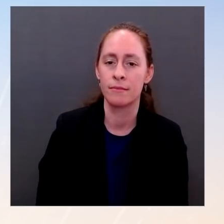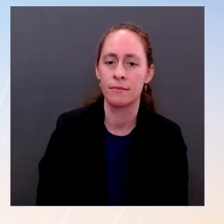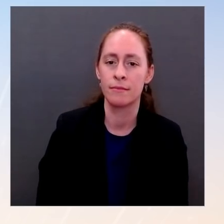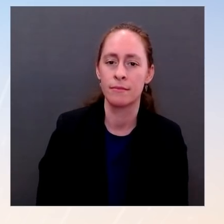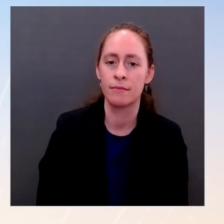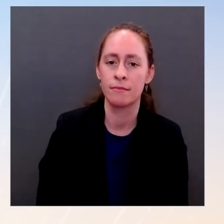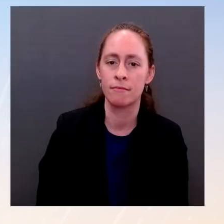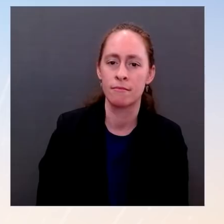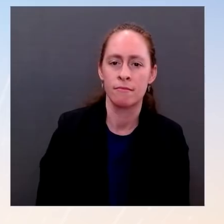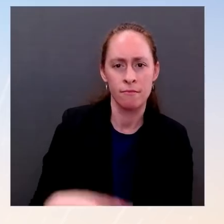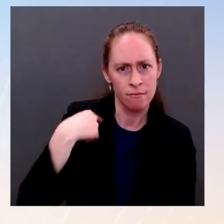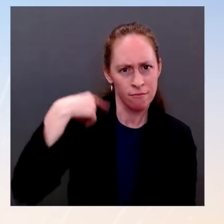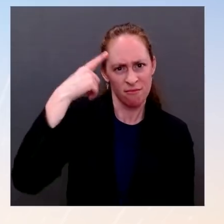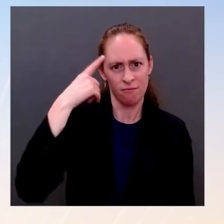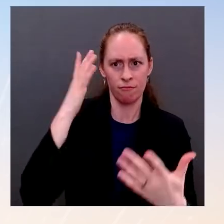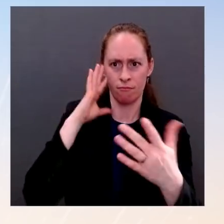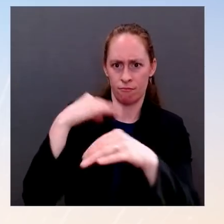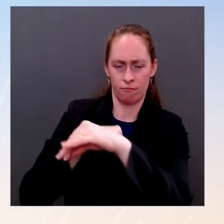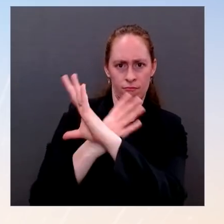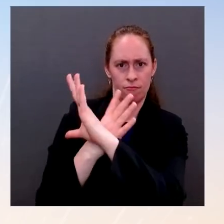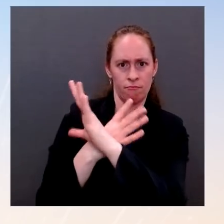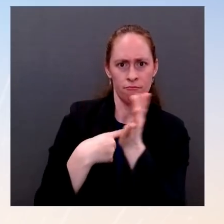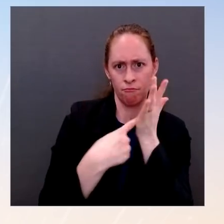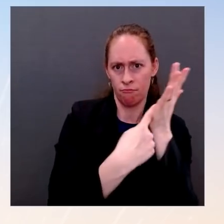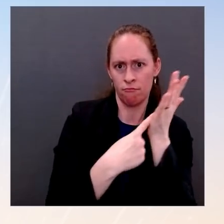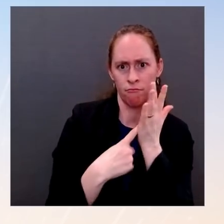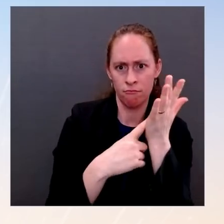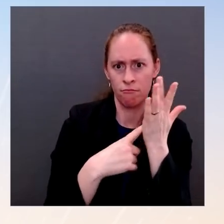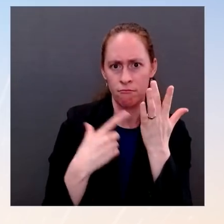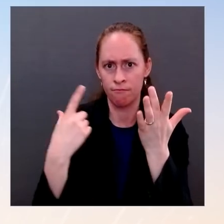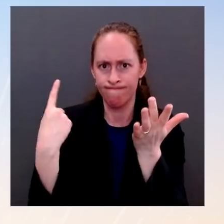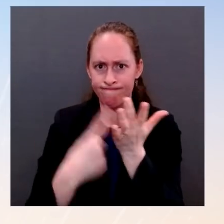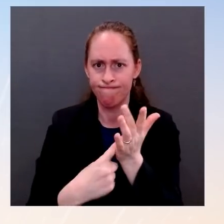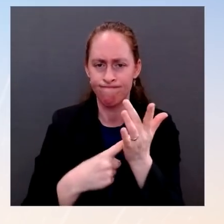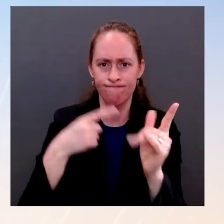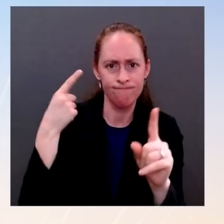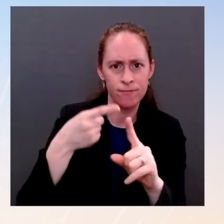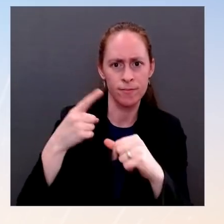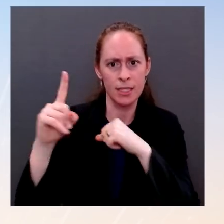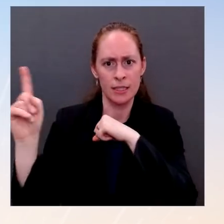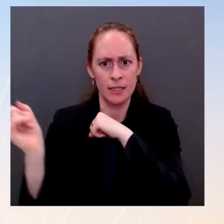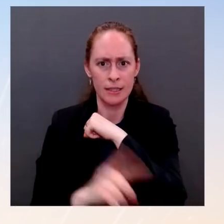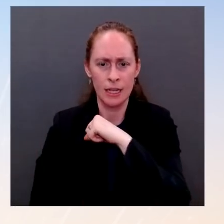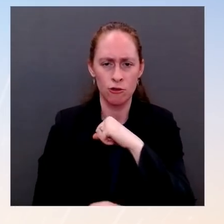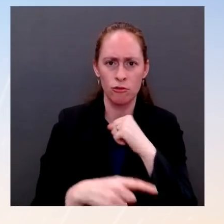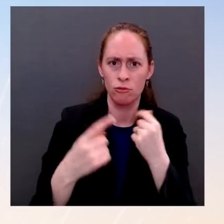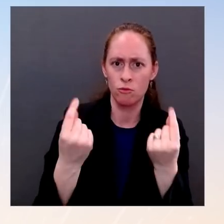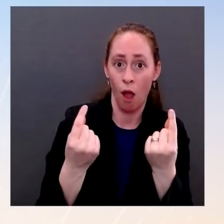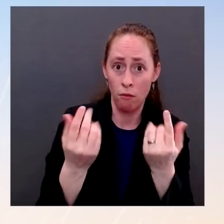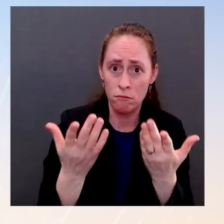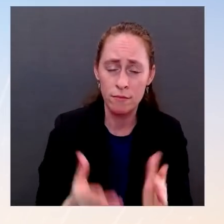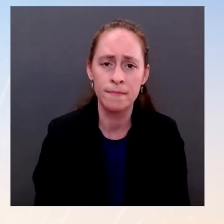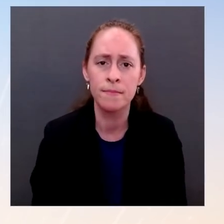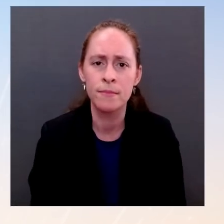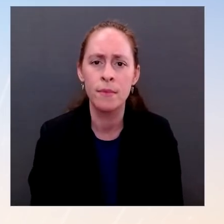Ms. Psaki: I think you have all seen the President engage quite a bit -- extensively, I should say --